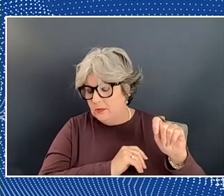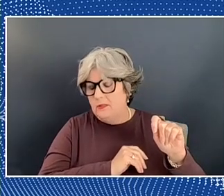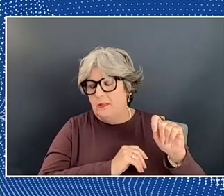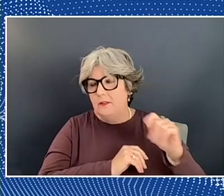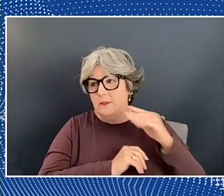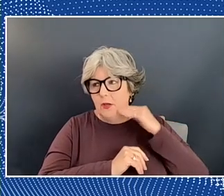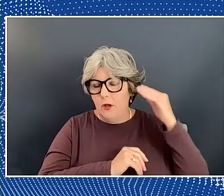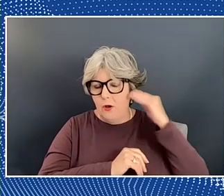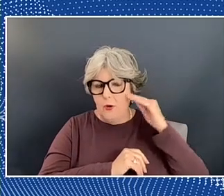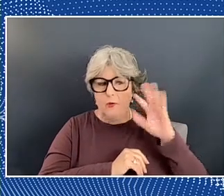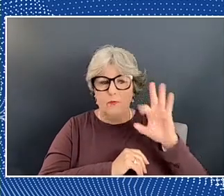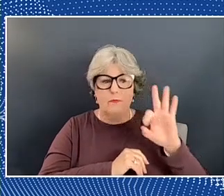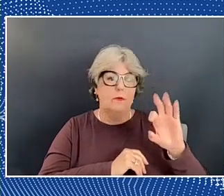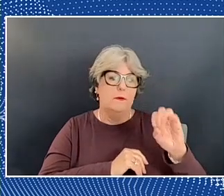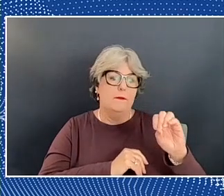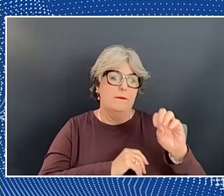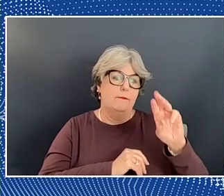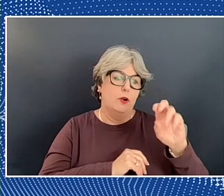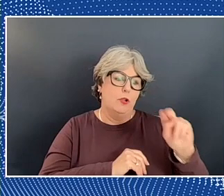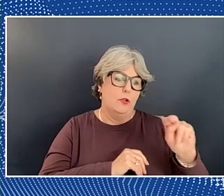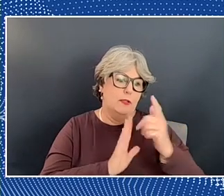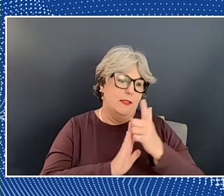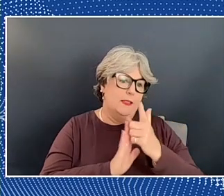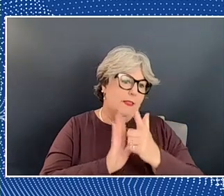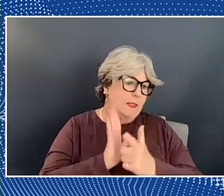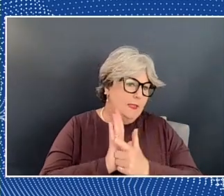there's a little bit of legalese. But basically, if the house ever